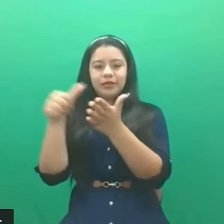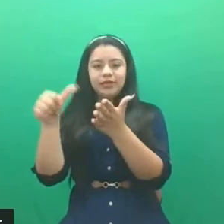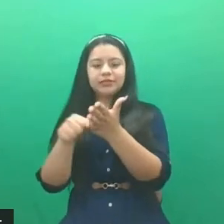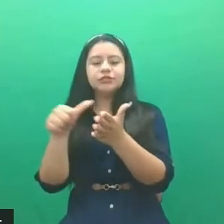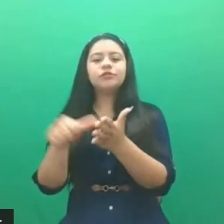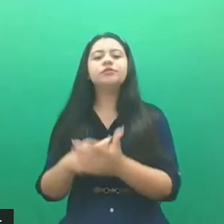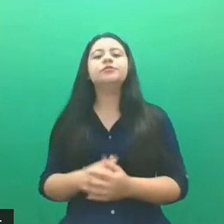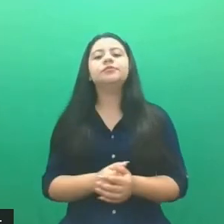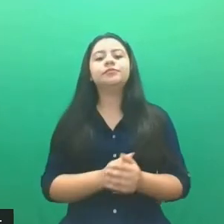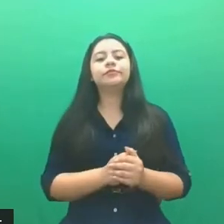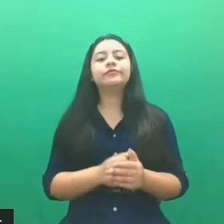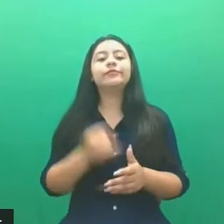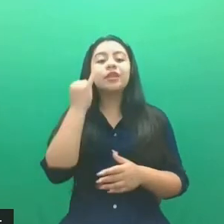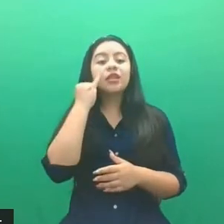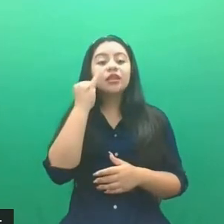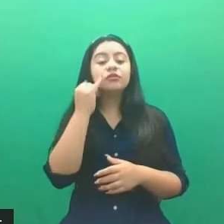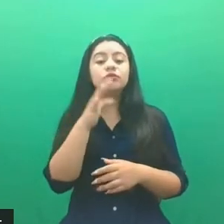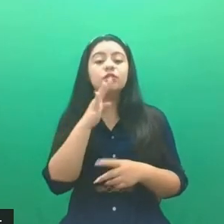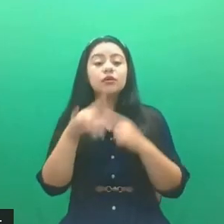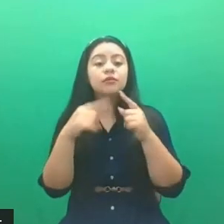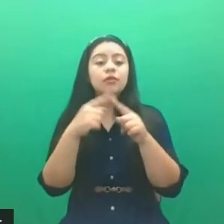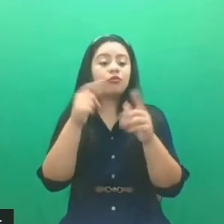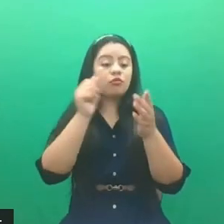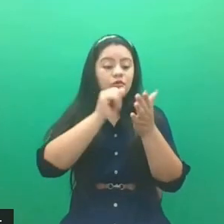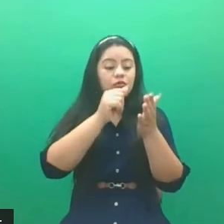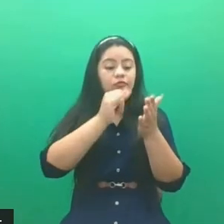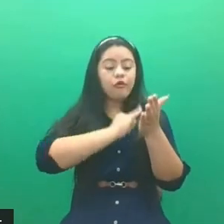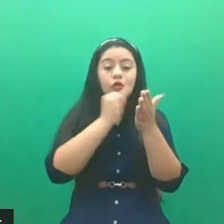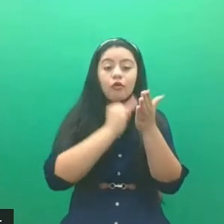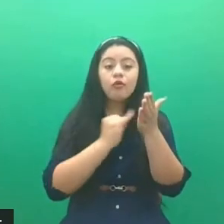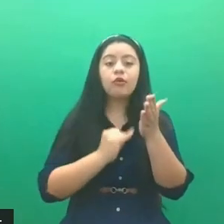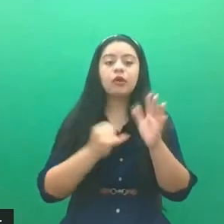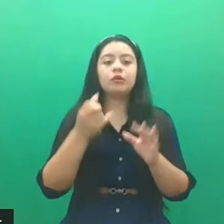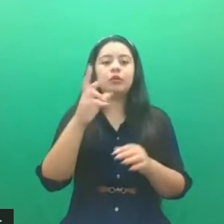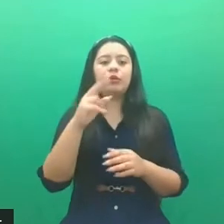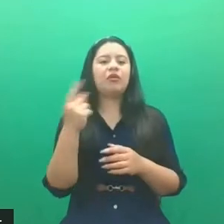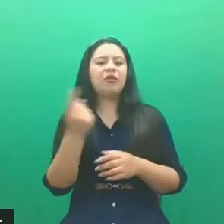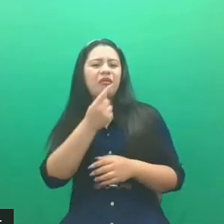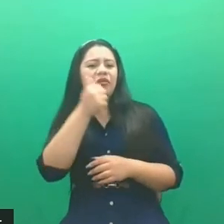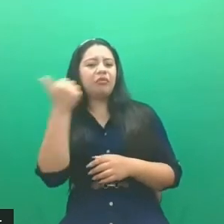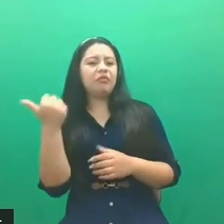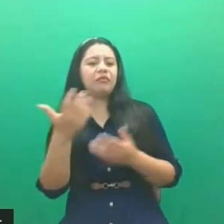about an artwork or you're talking about something that is not a link or a button, it is actually